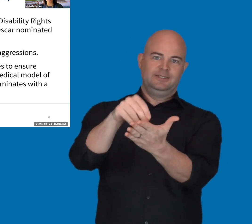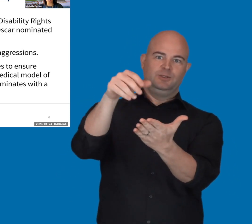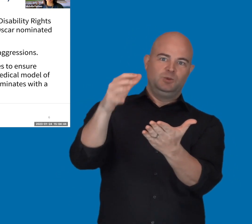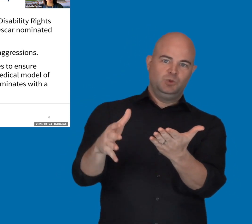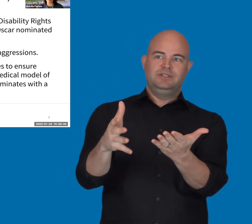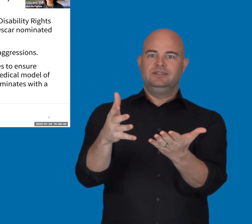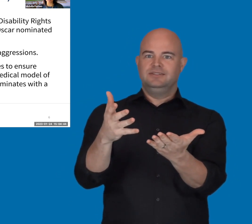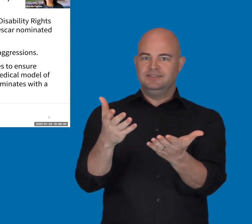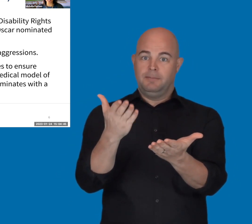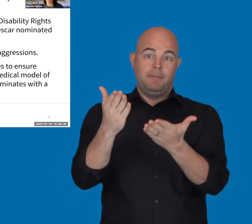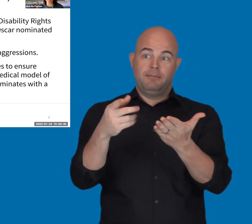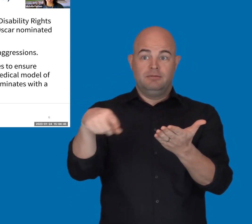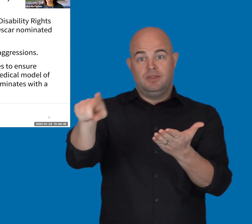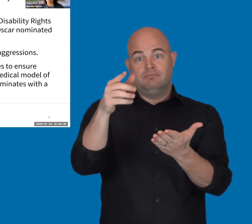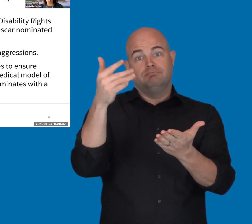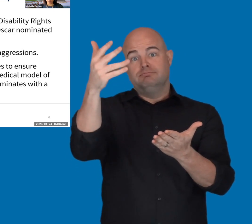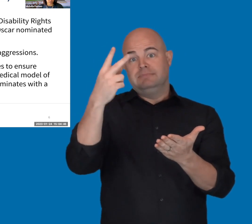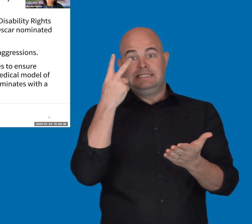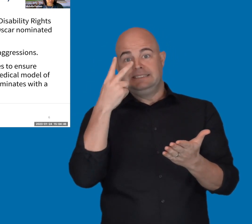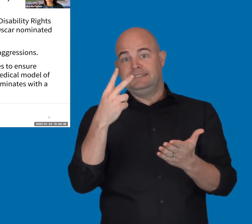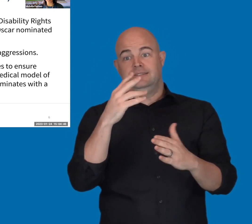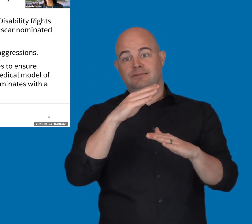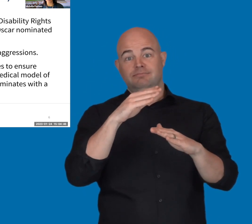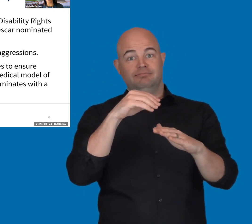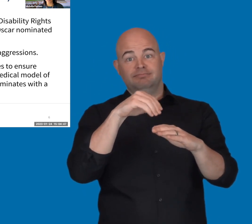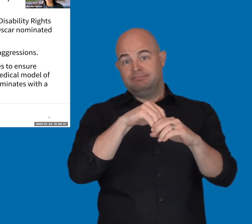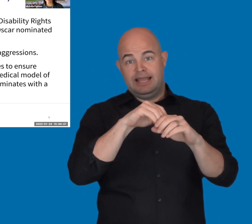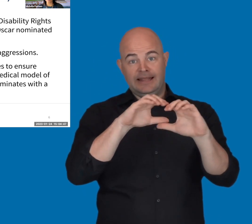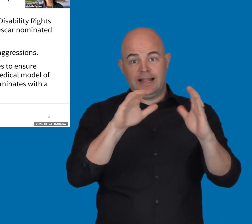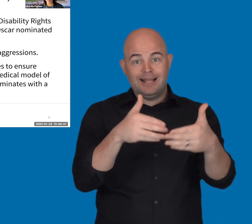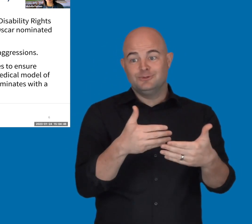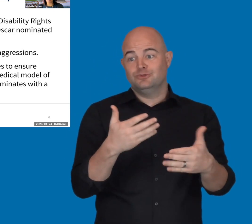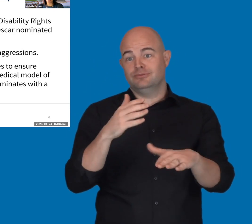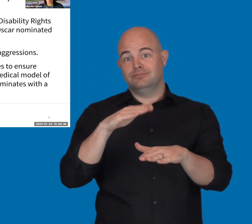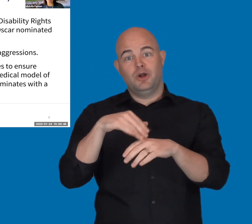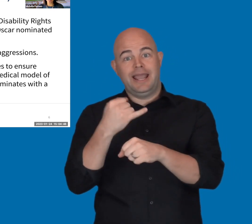We had SAS students who were very happy to volunteer,